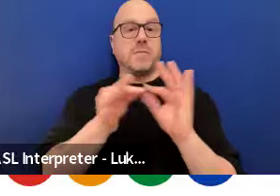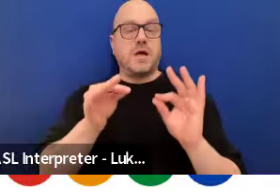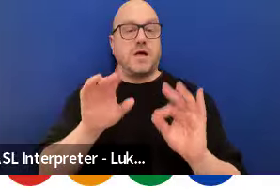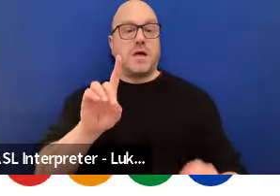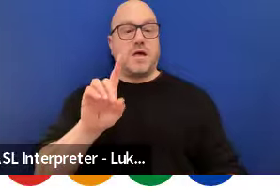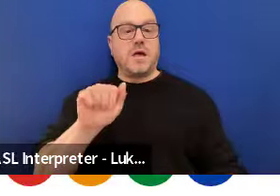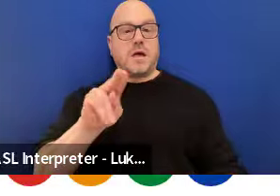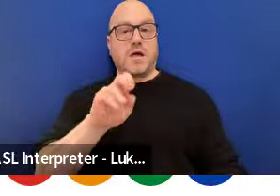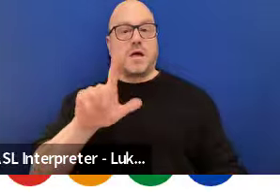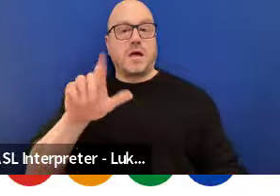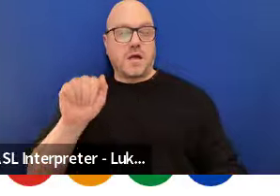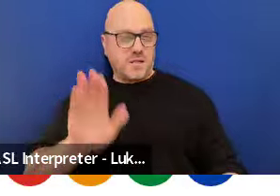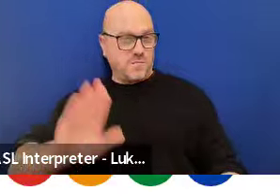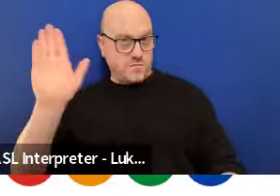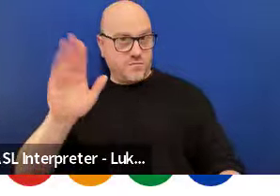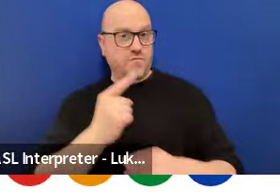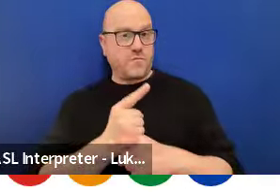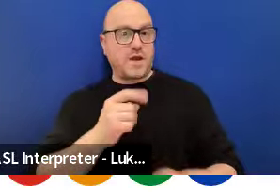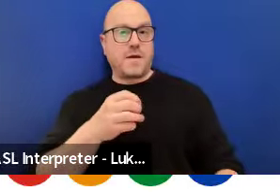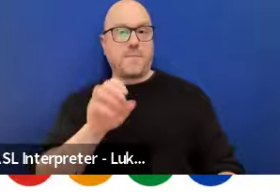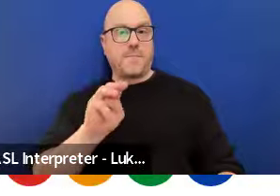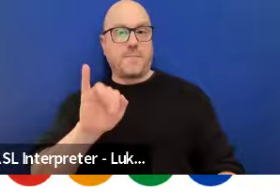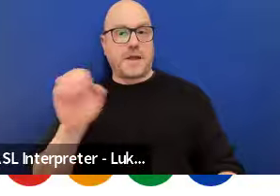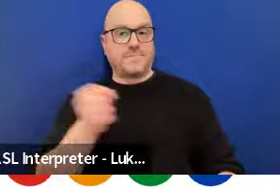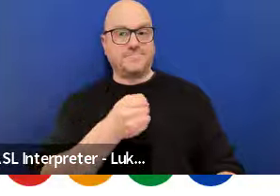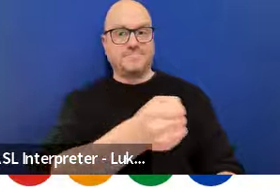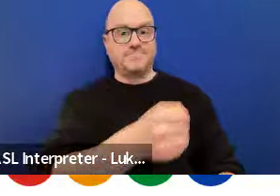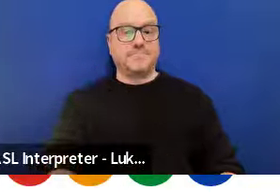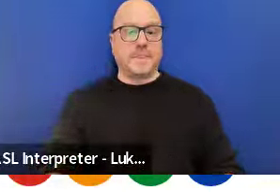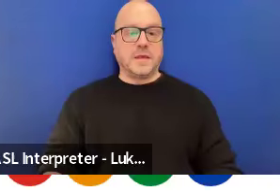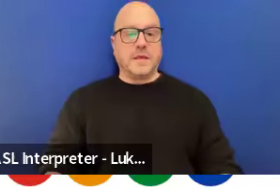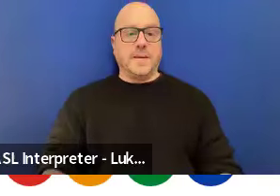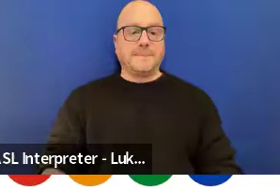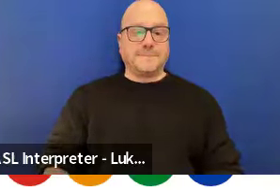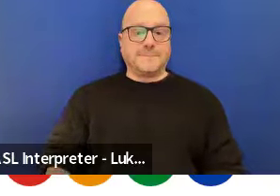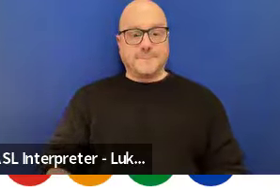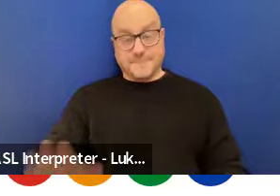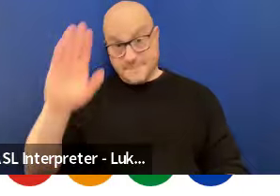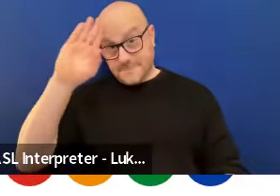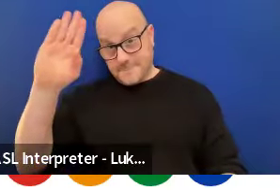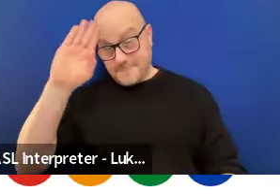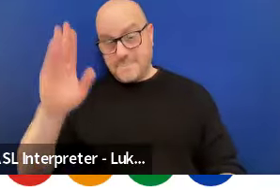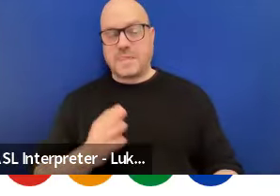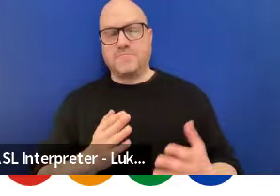WE'LL GO BACK TO IN-PERSON. DANIELLA, I BELIEVE YOUR HAND IS RAISED. MICROPHONE IS COMING YOUR WAY.